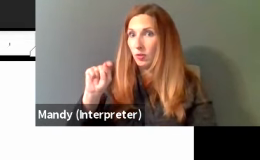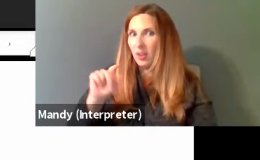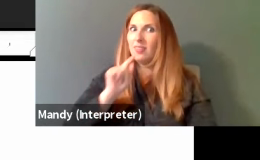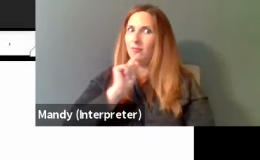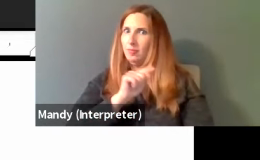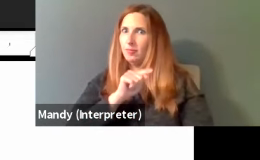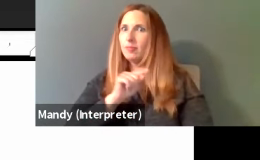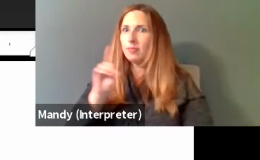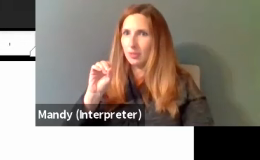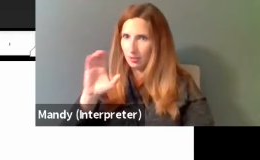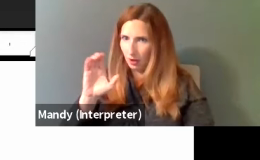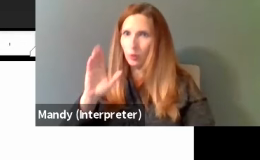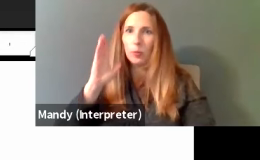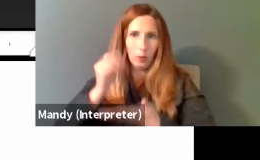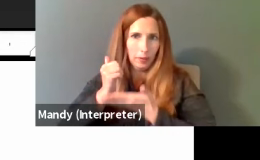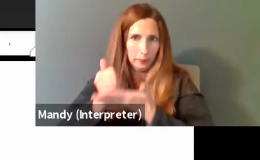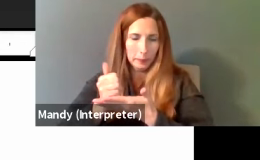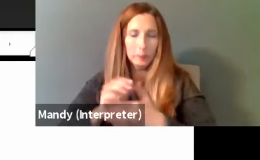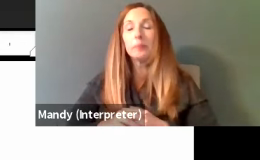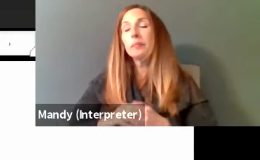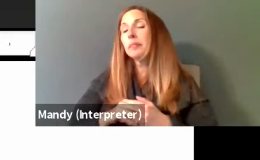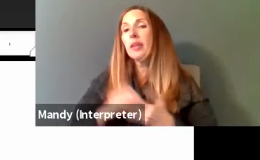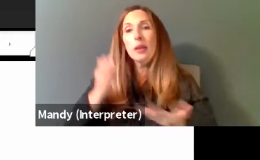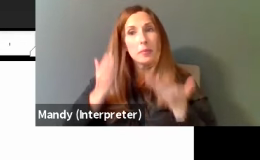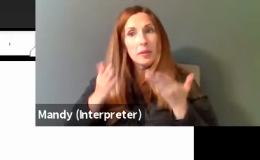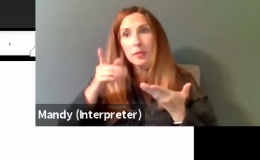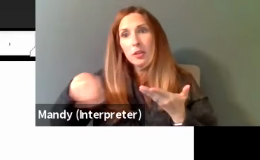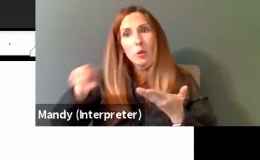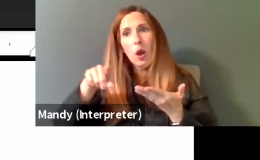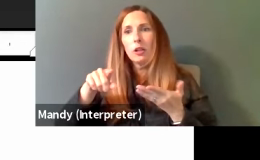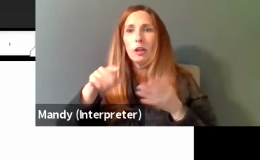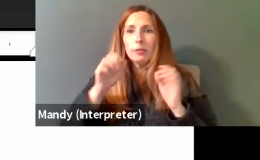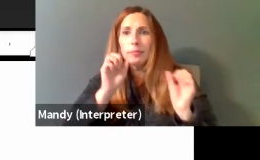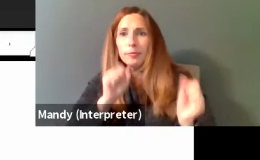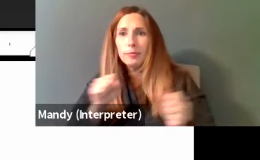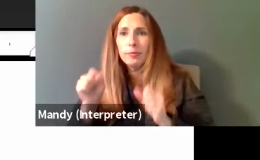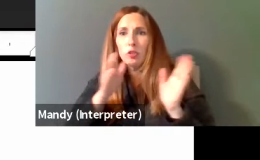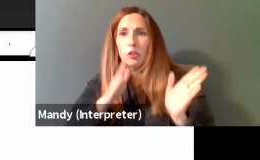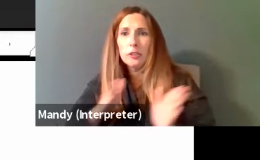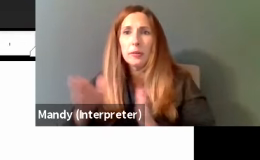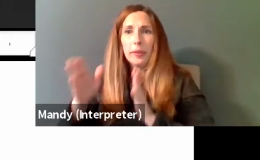Maybe you're doing strategic planning for your organization. And part of the plan is to increase